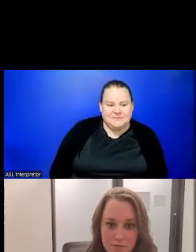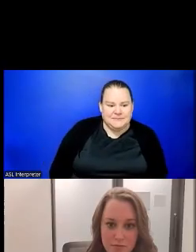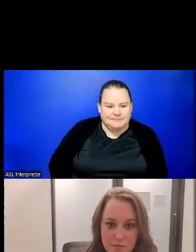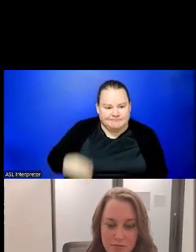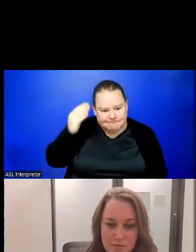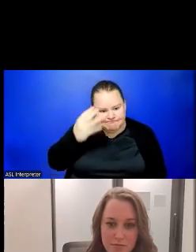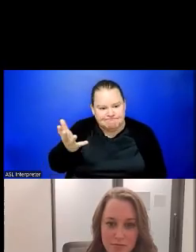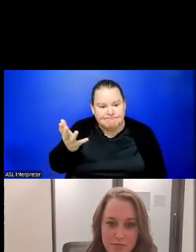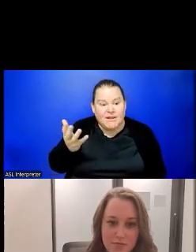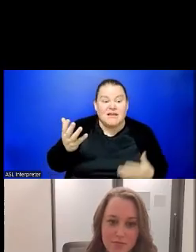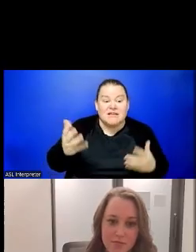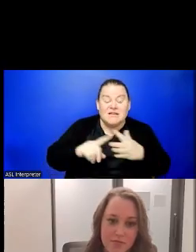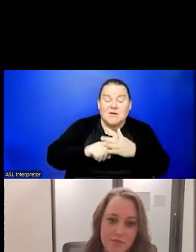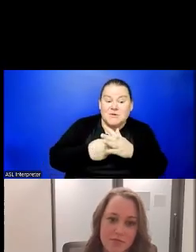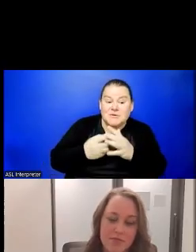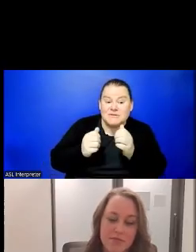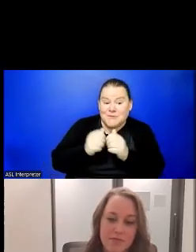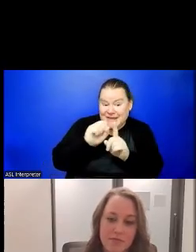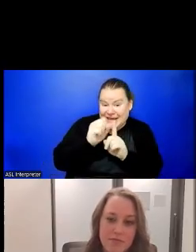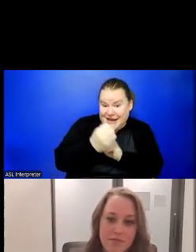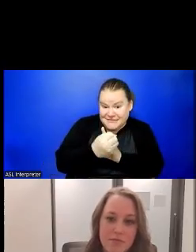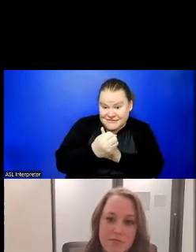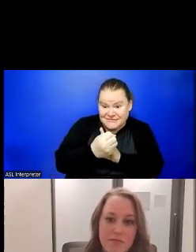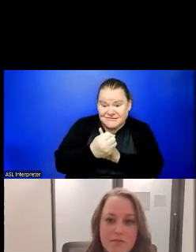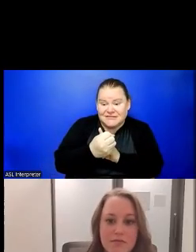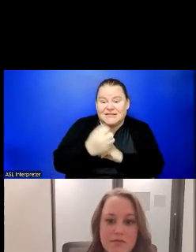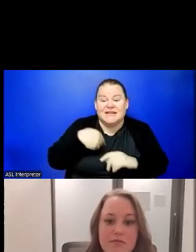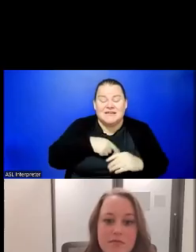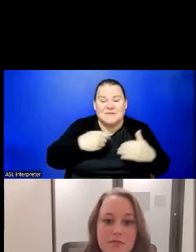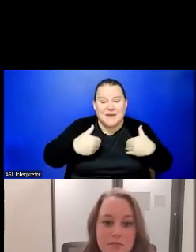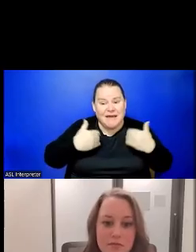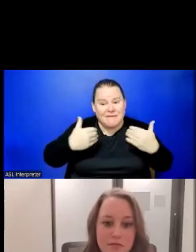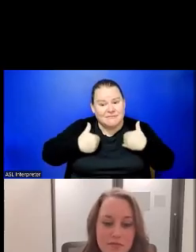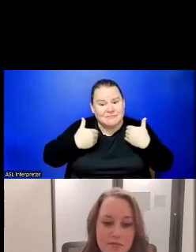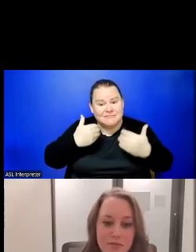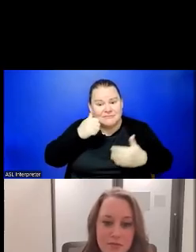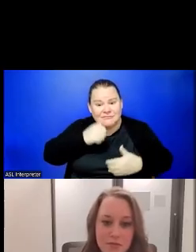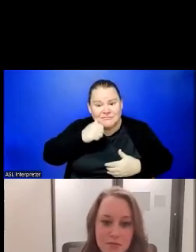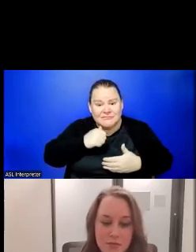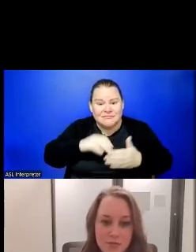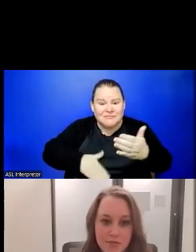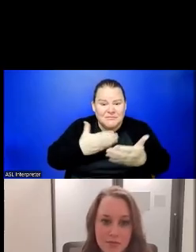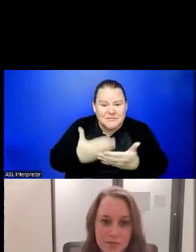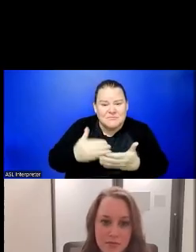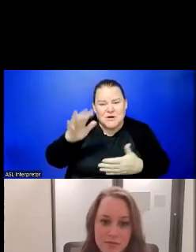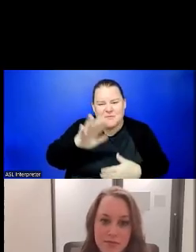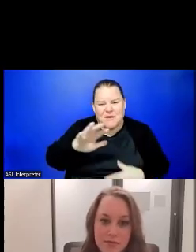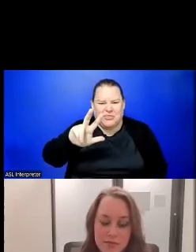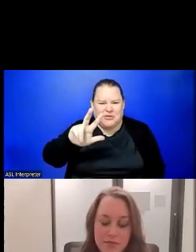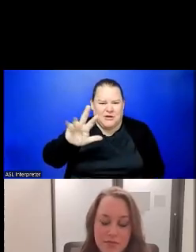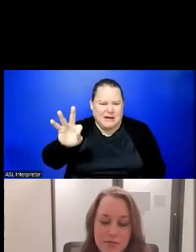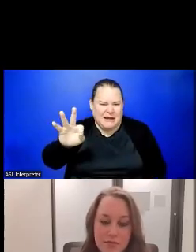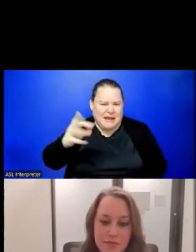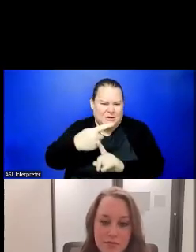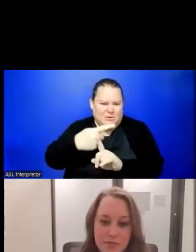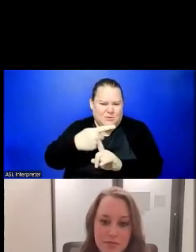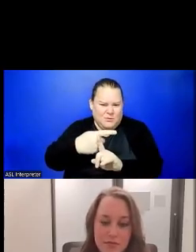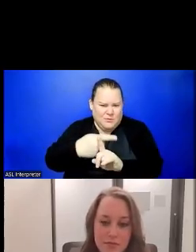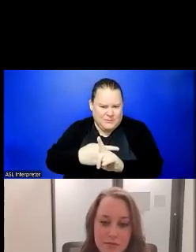start with a little case. So we've got a little girl who's born at about 39 weeks. She was C section due to breach